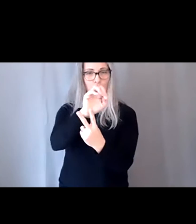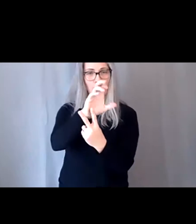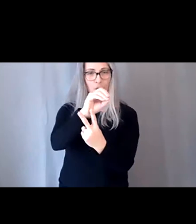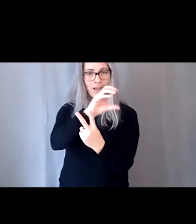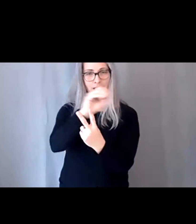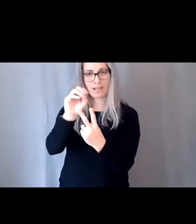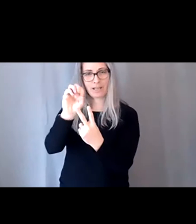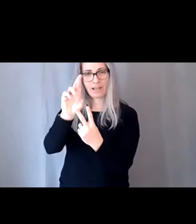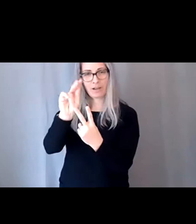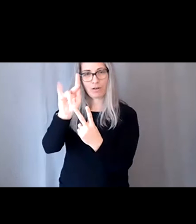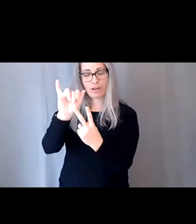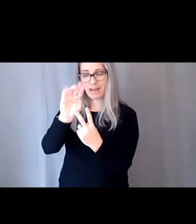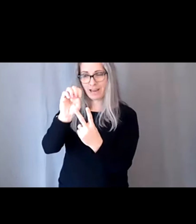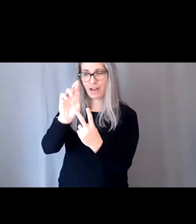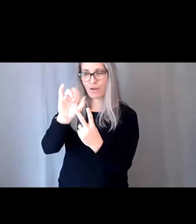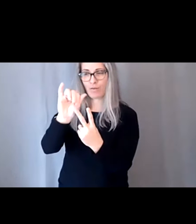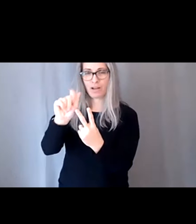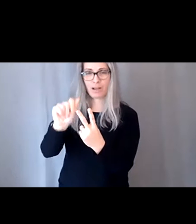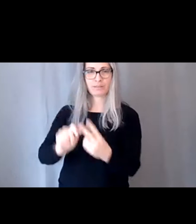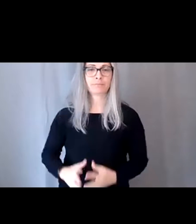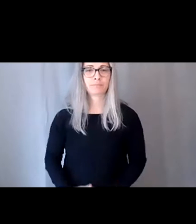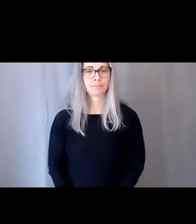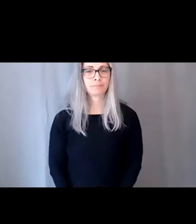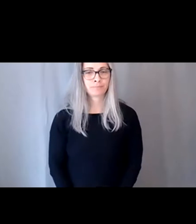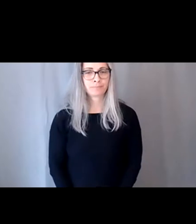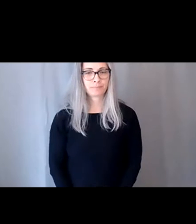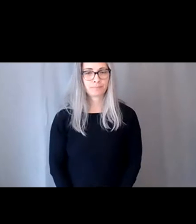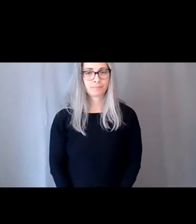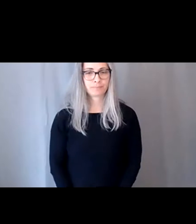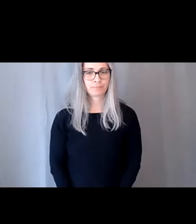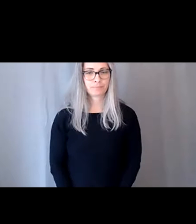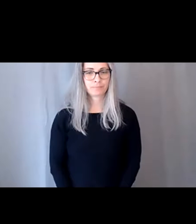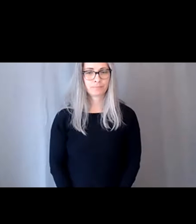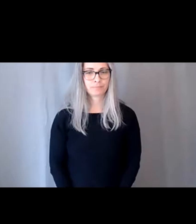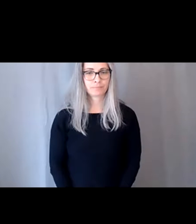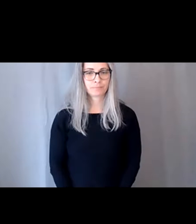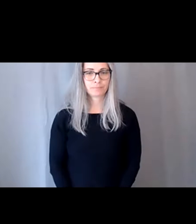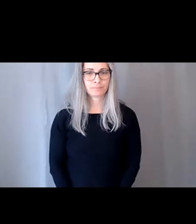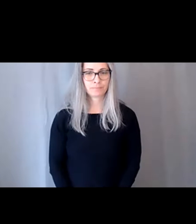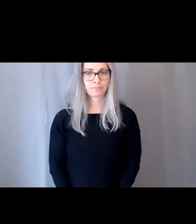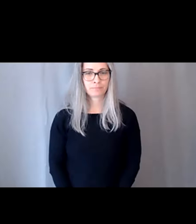let's see how can the chat keeps moving before I